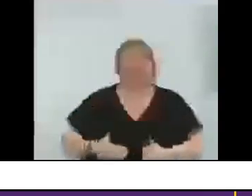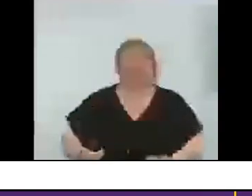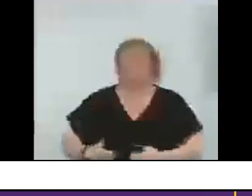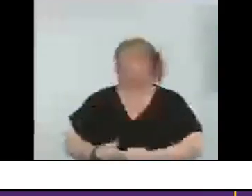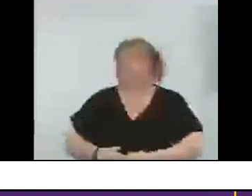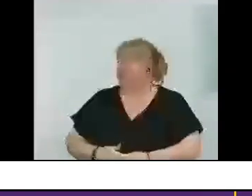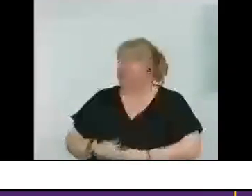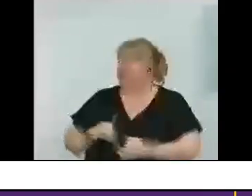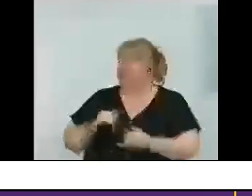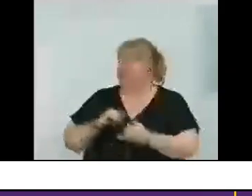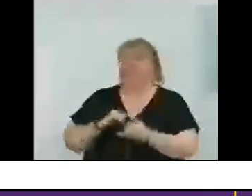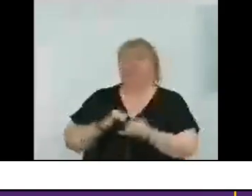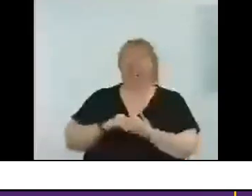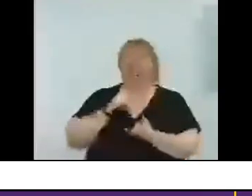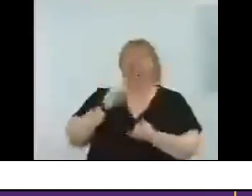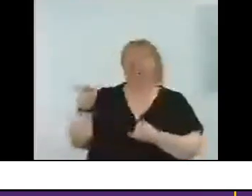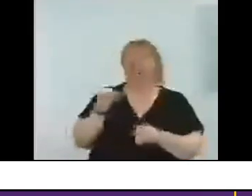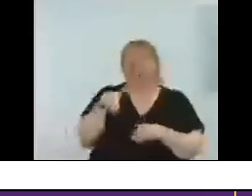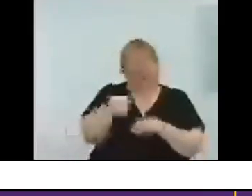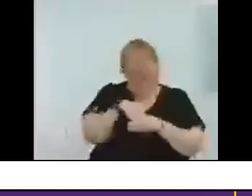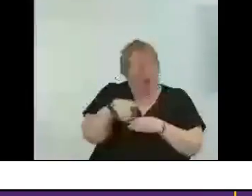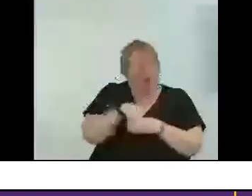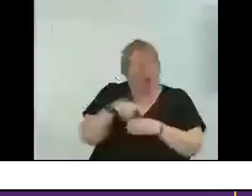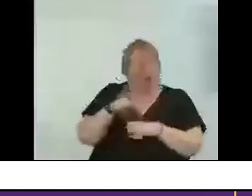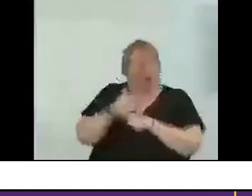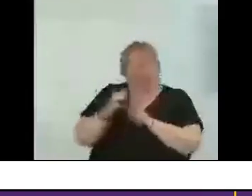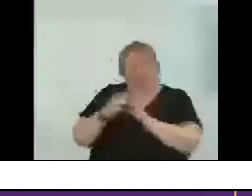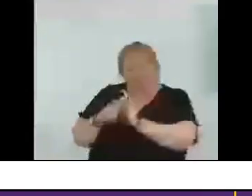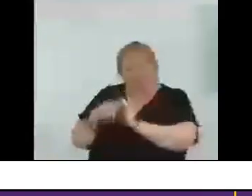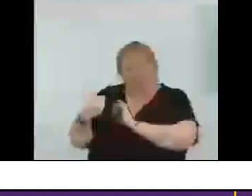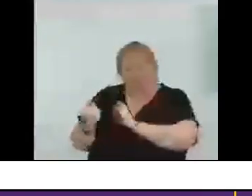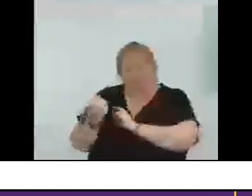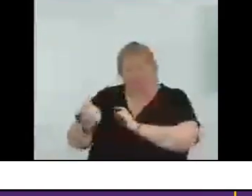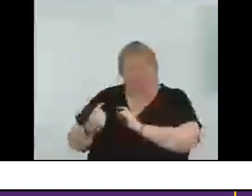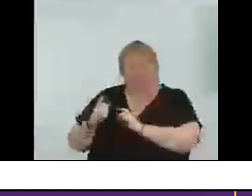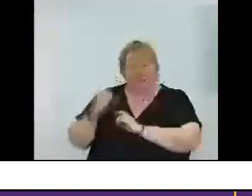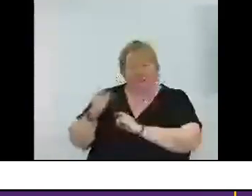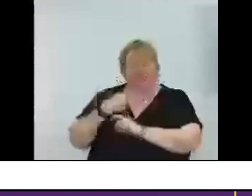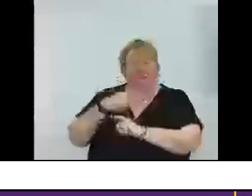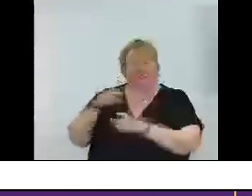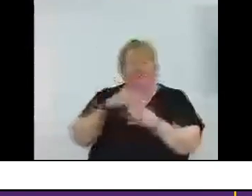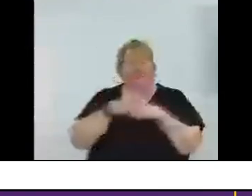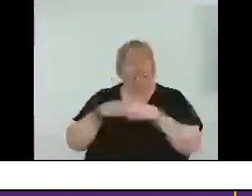should set the context that I've worked with you and your team on lots of different things.